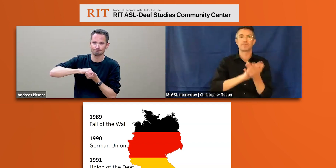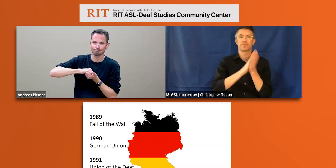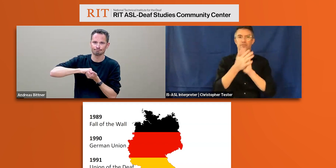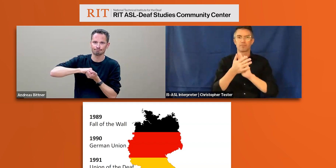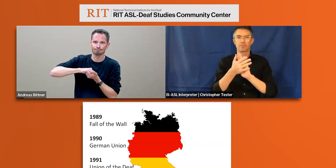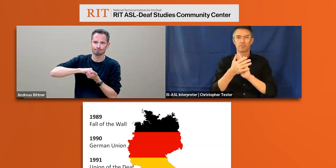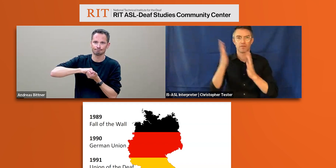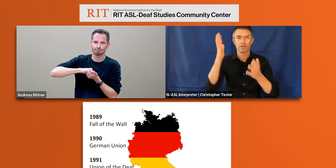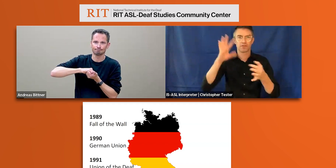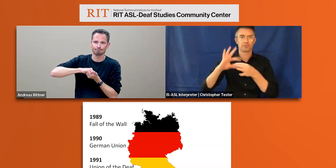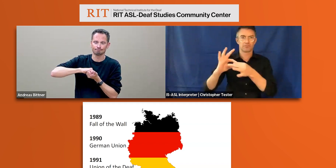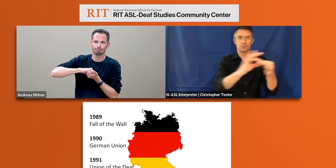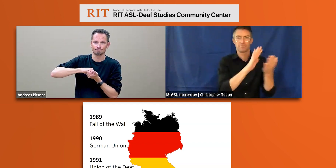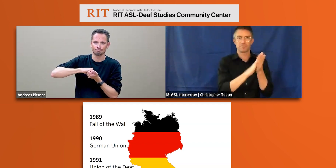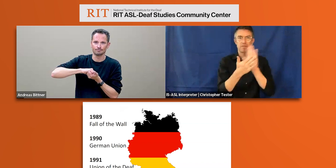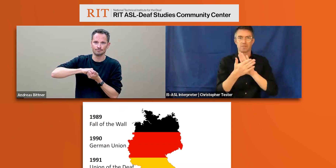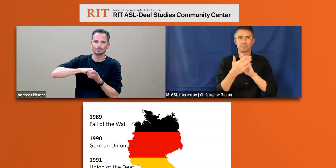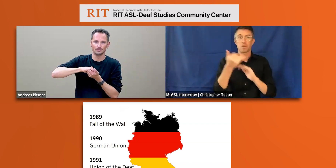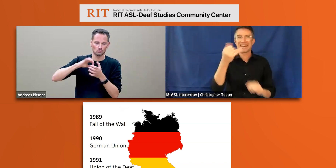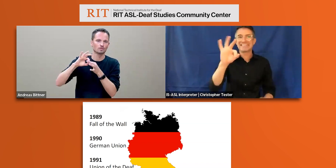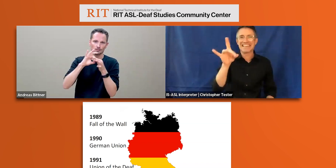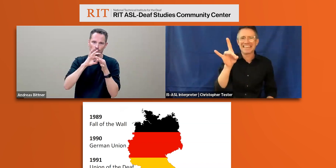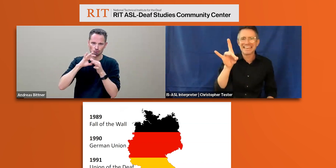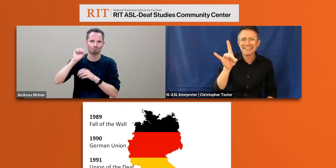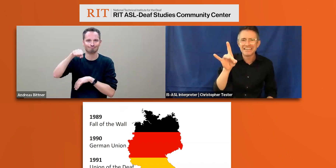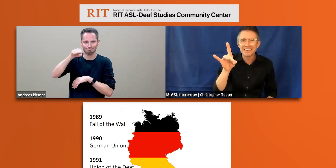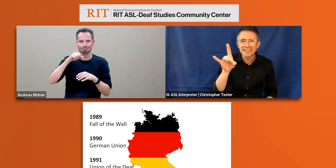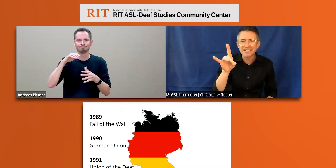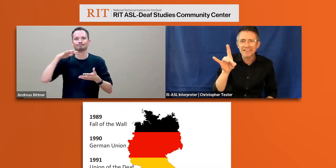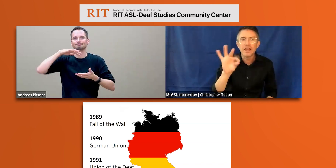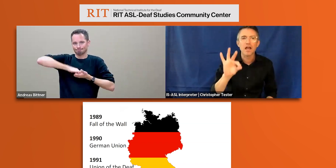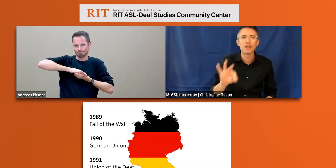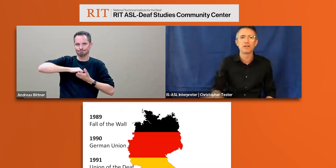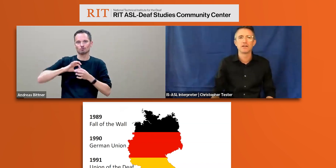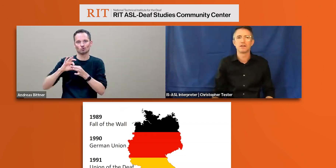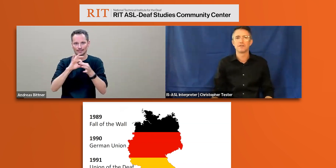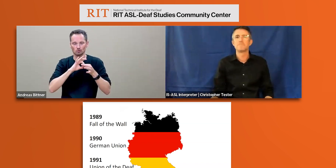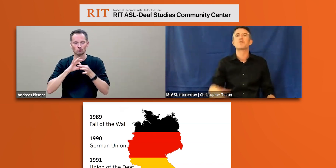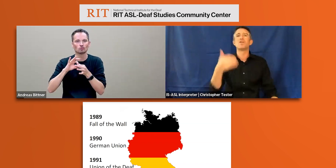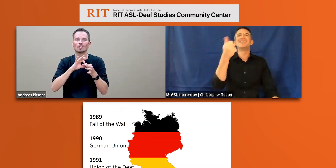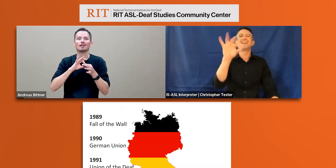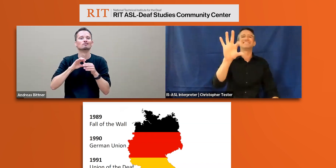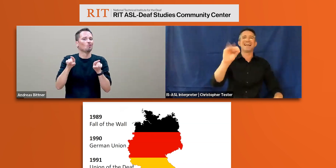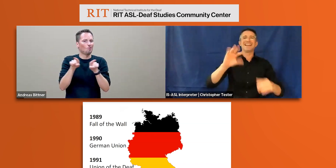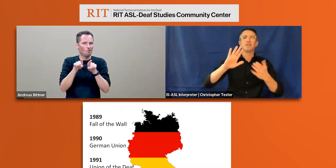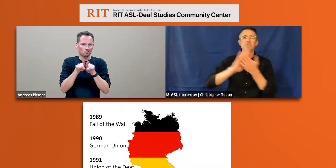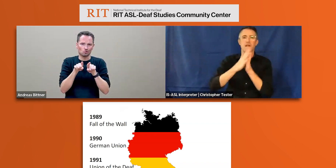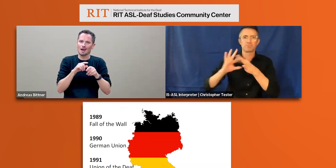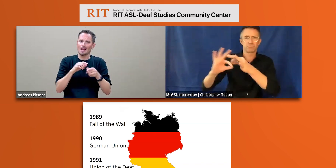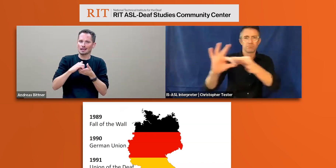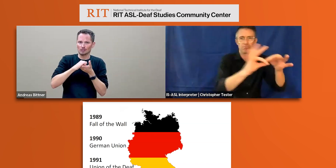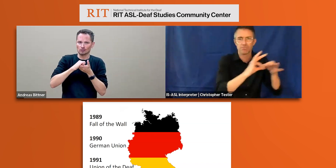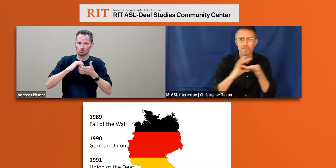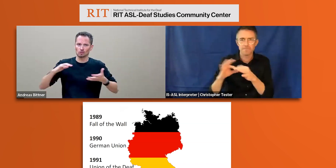let's see, in 1984... or 1989,